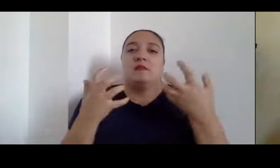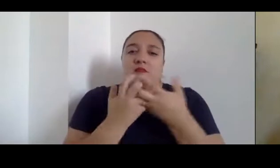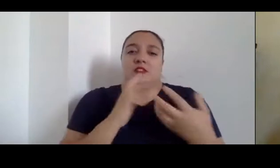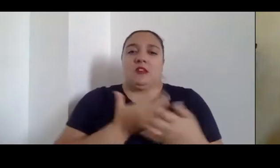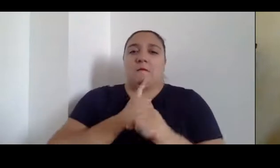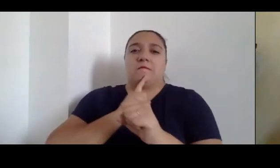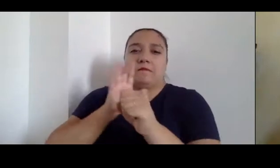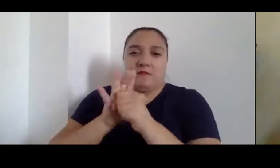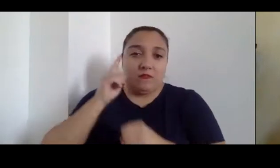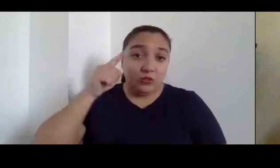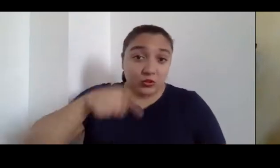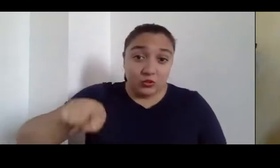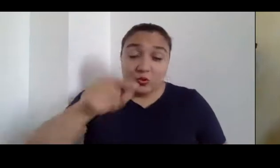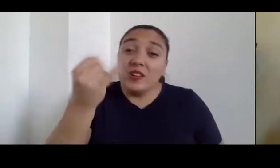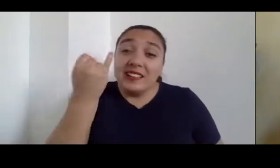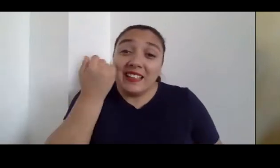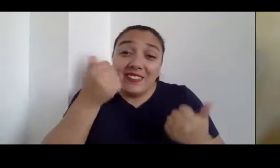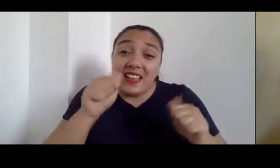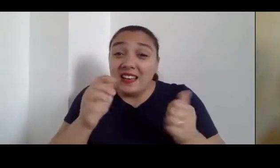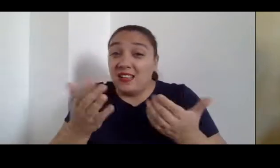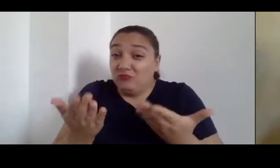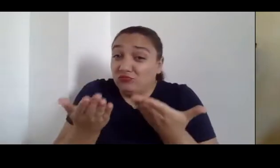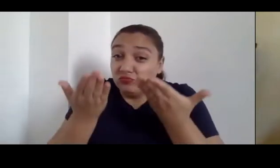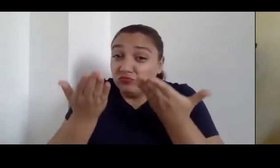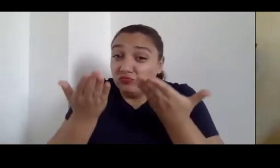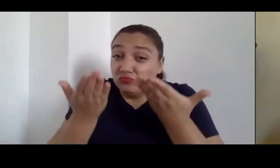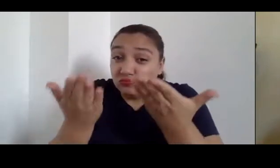If you have suggestions or additions or feedback, please send